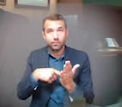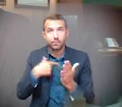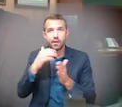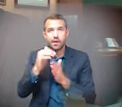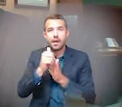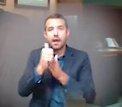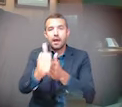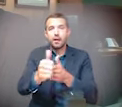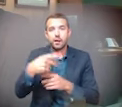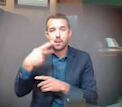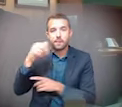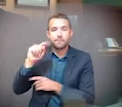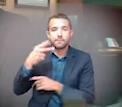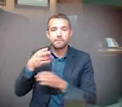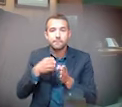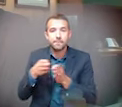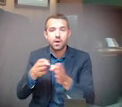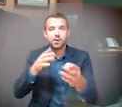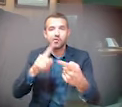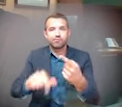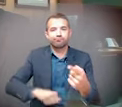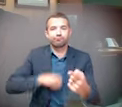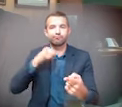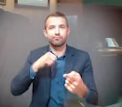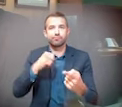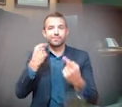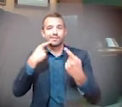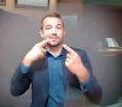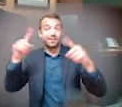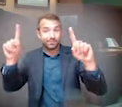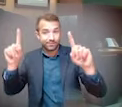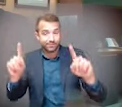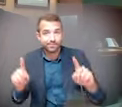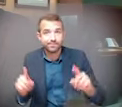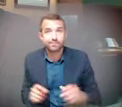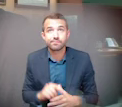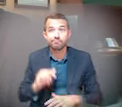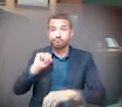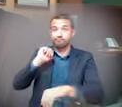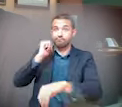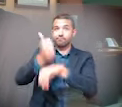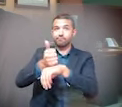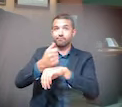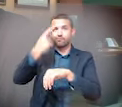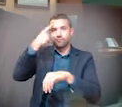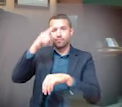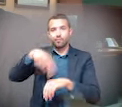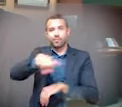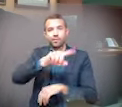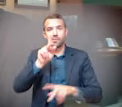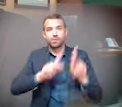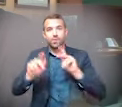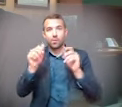we actually created a framework for disability identity development. Diane: That's great. LeDerick: One of the stages within that, and it's one that